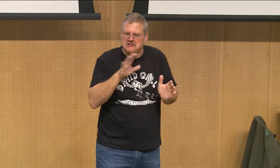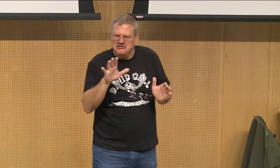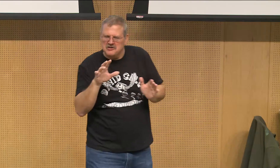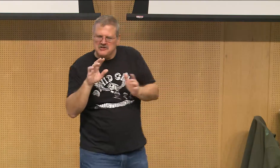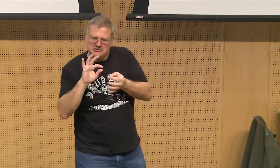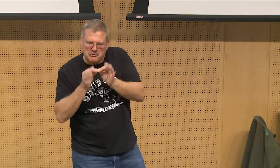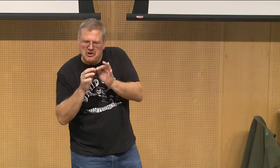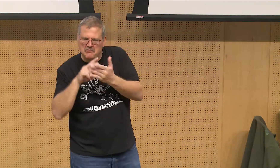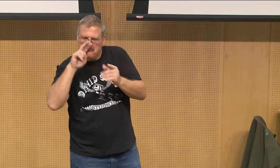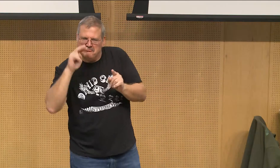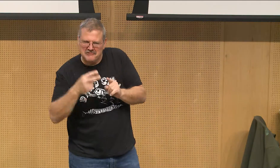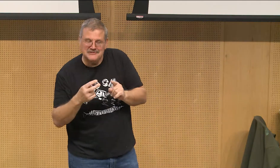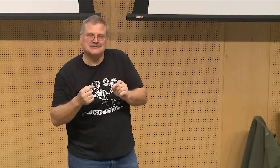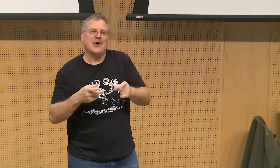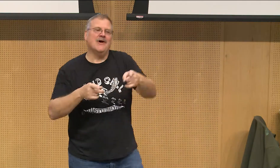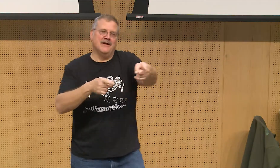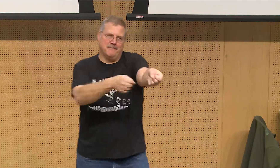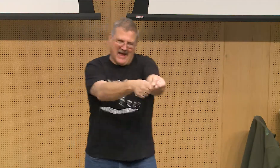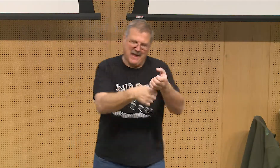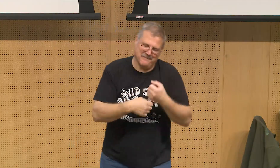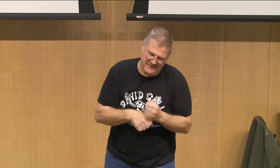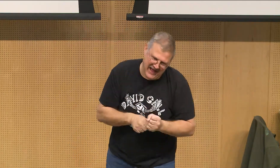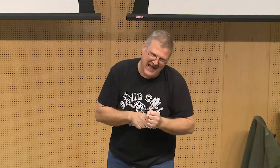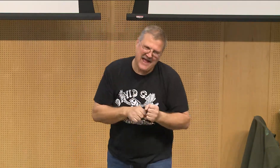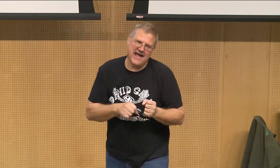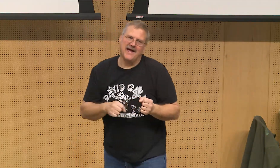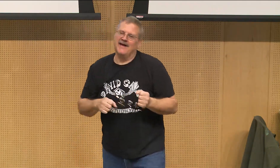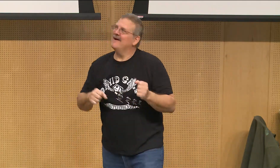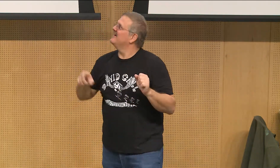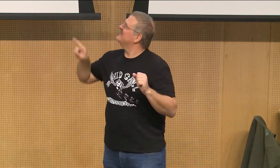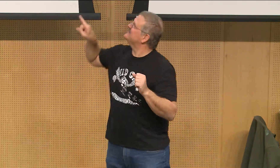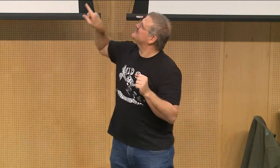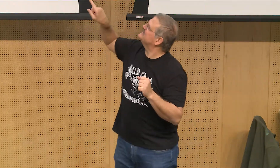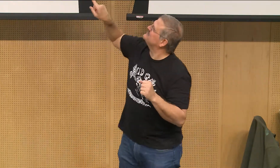if we were to work on a piece, so she made something, and I made something,